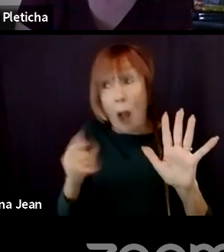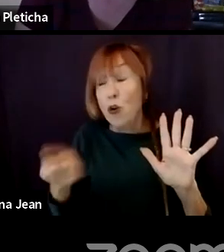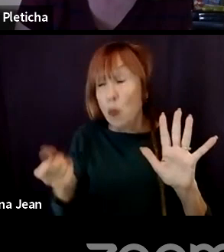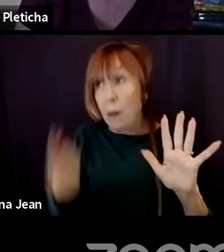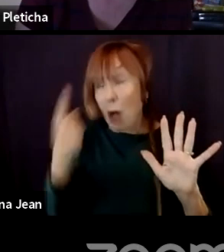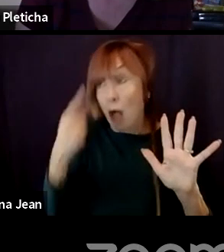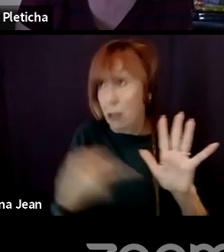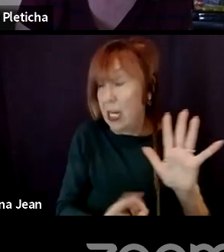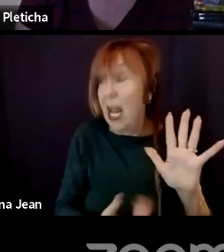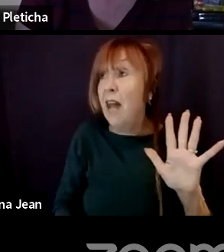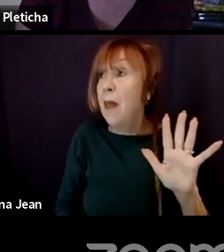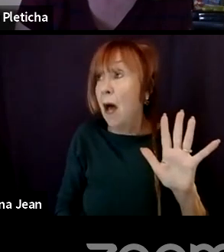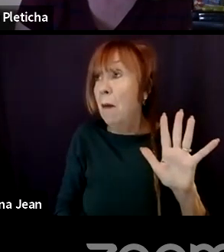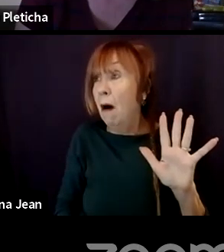and see what other bad notes.